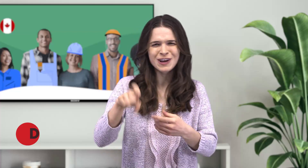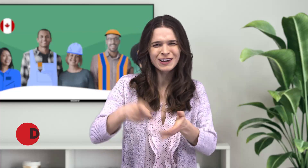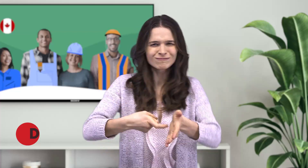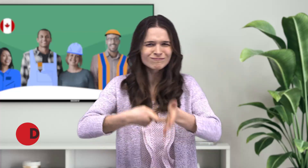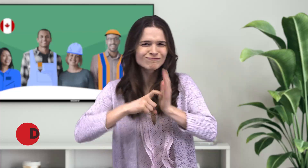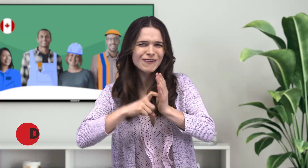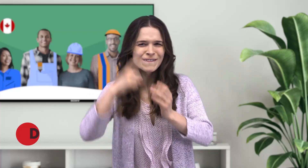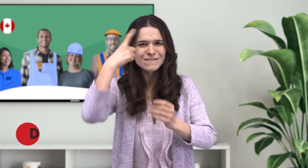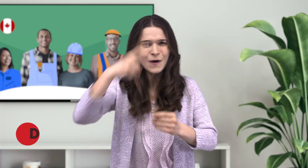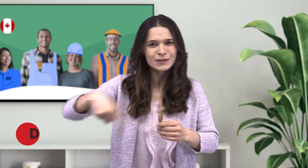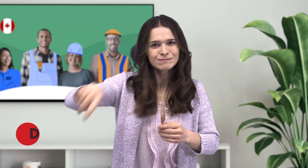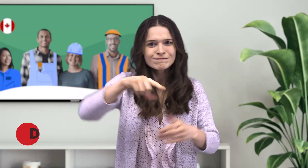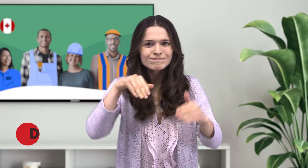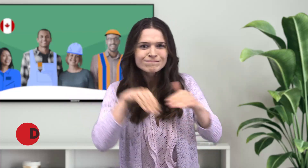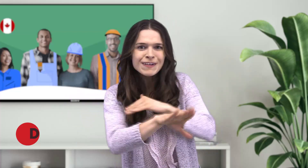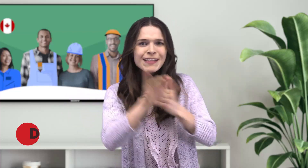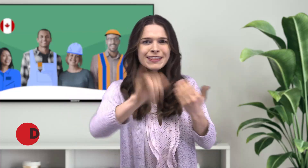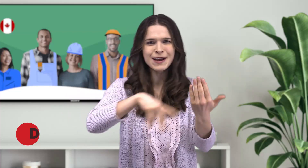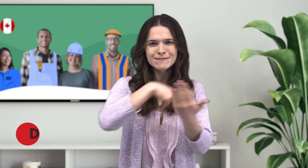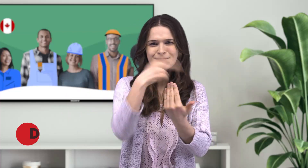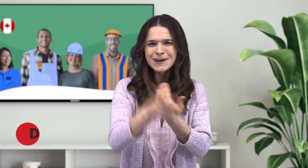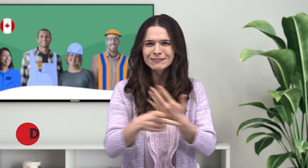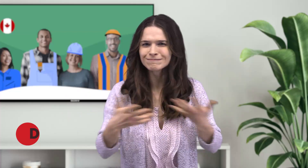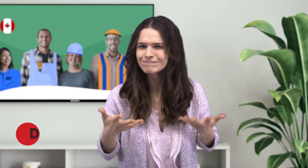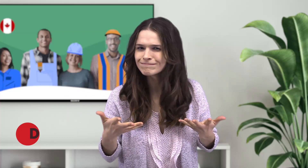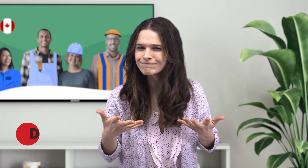in the Enabling Trades program?